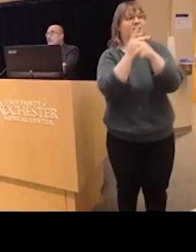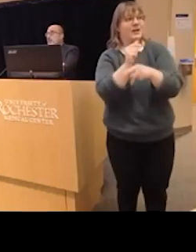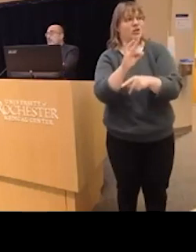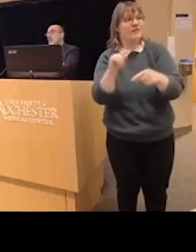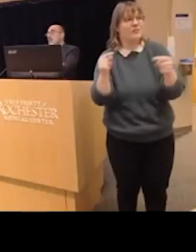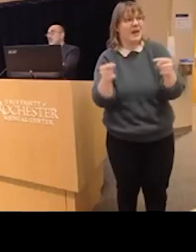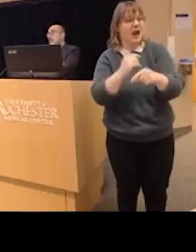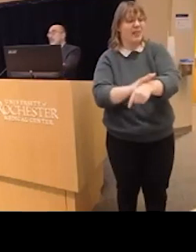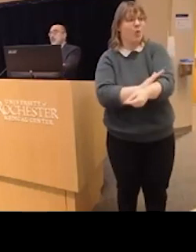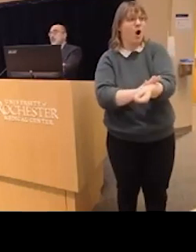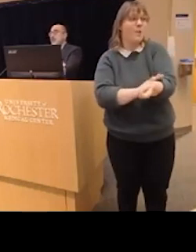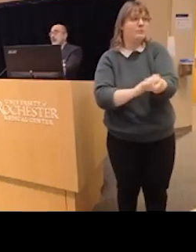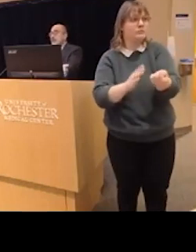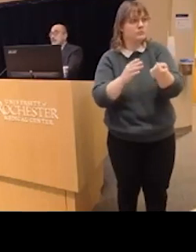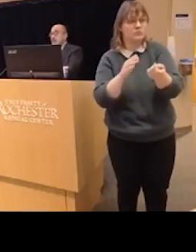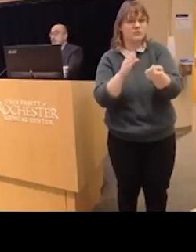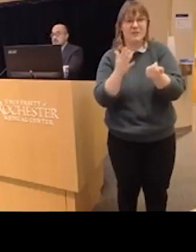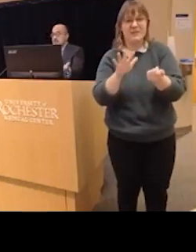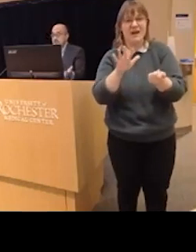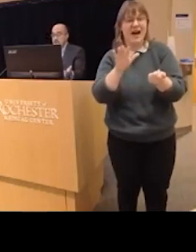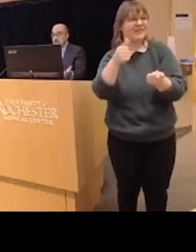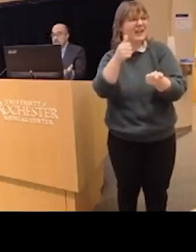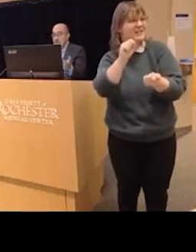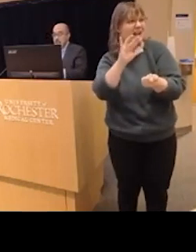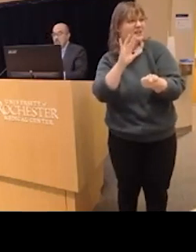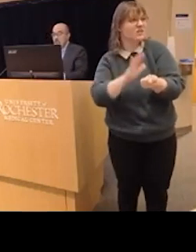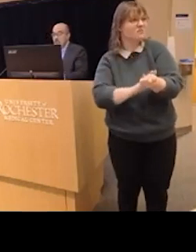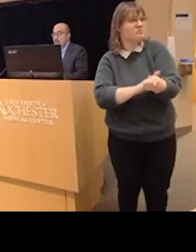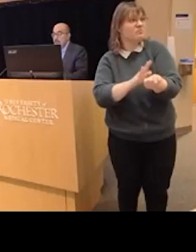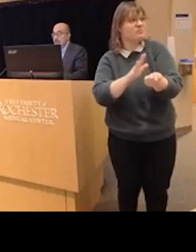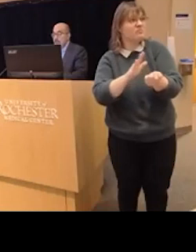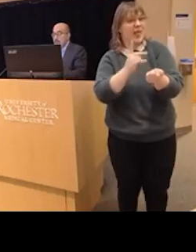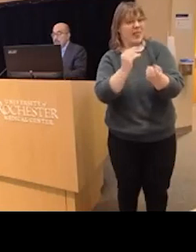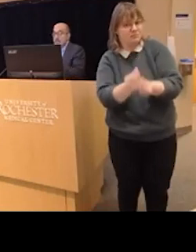the forearm is transient so it's maybe five to 10 seconds and then that went away and then so they